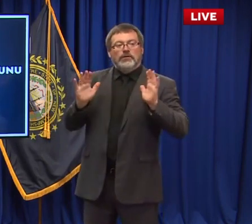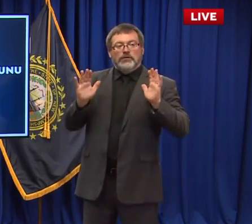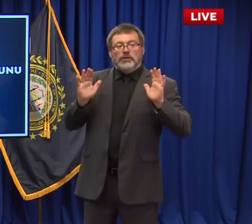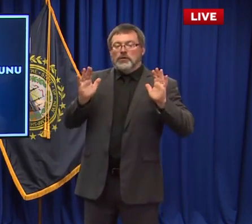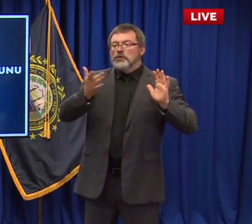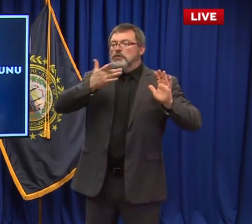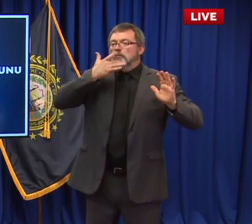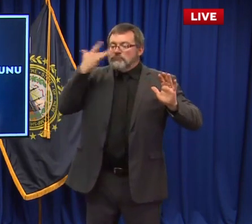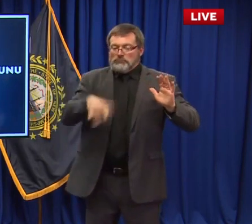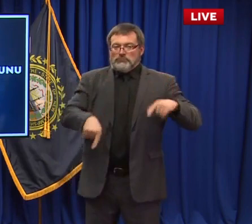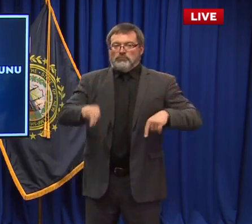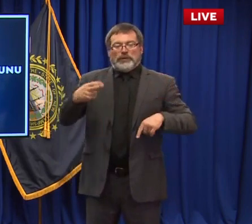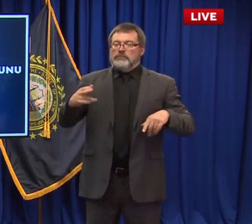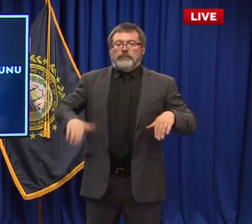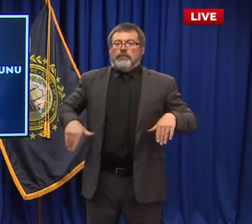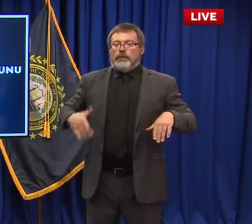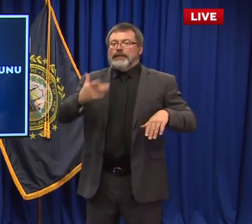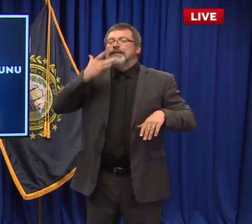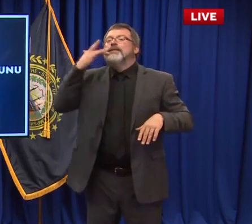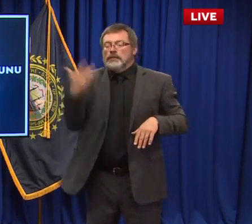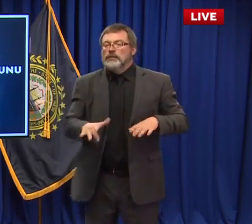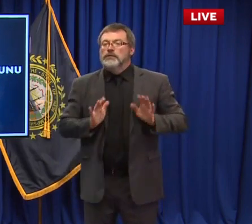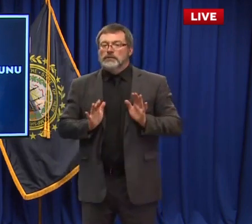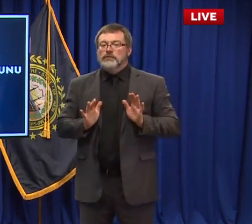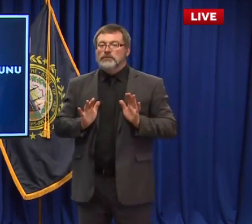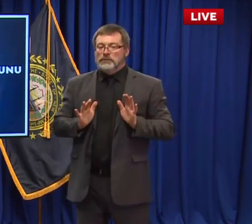WE WENT TO PREVENT THAT FROM HAPPENING IN NEW HAMPSHIRE. THANKS.